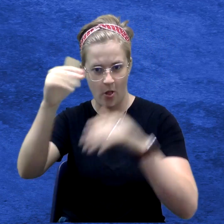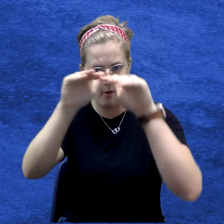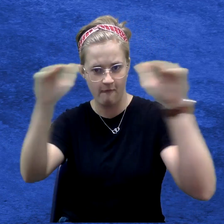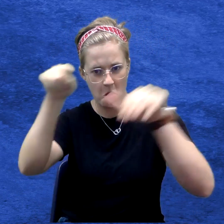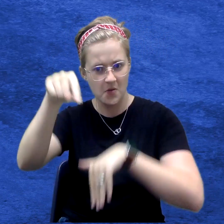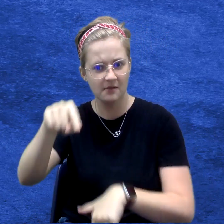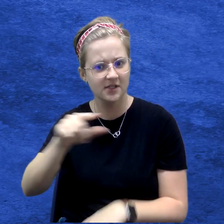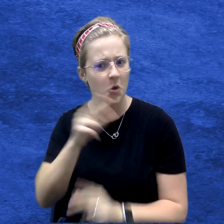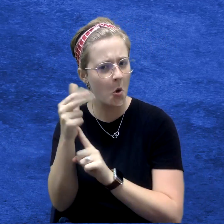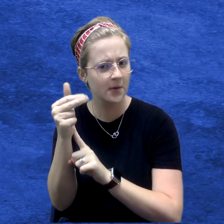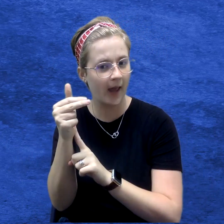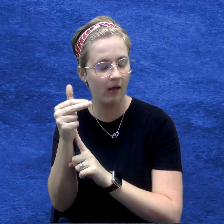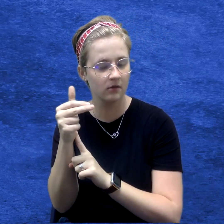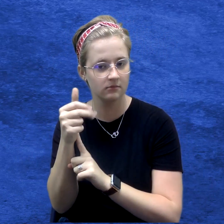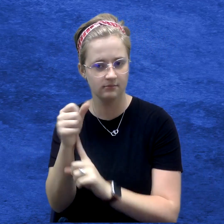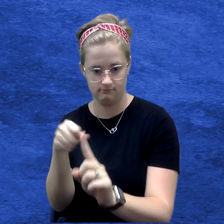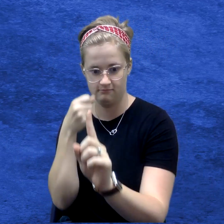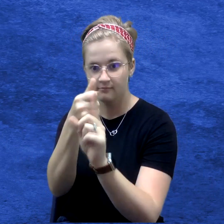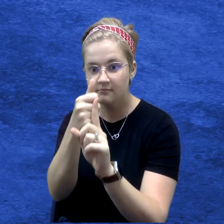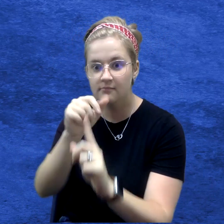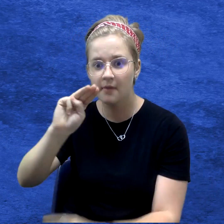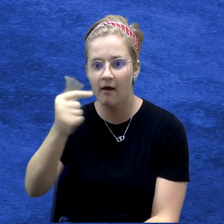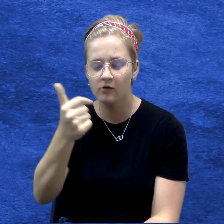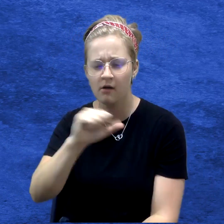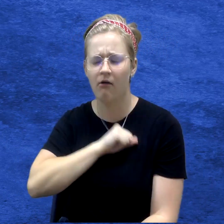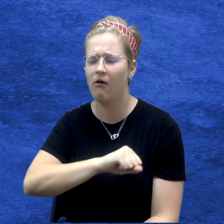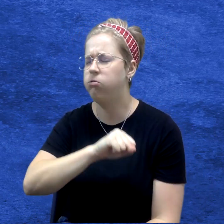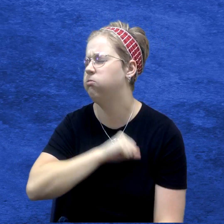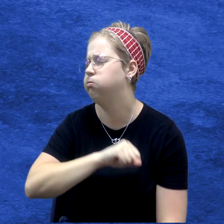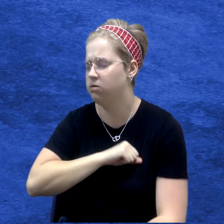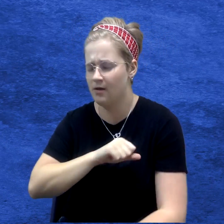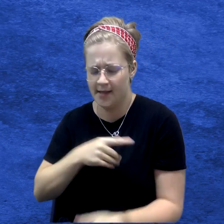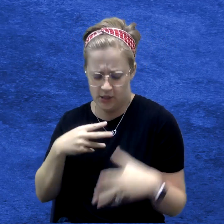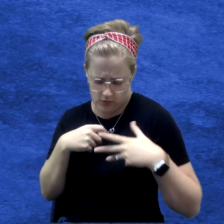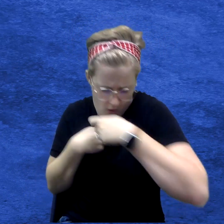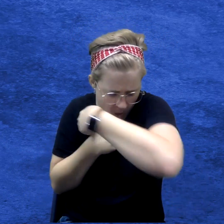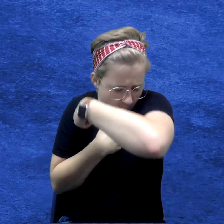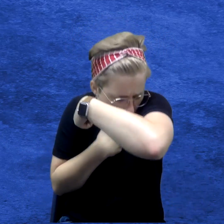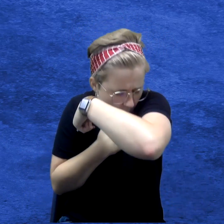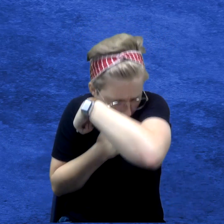Suddenly Mavis began coughing. She held up her scarf in front of her mouth.